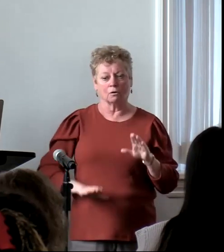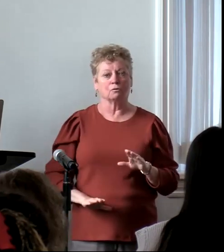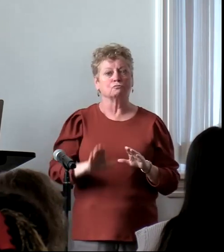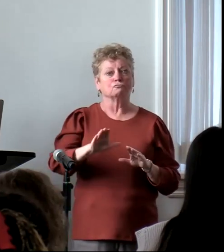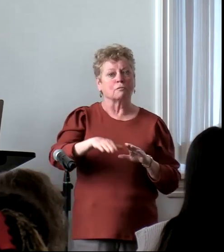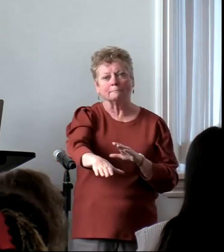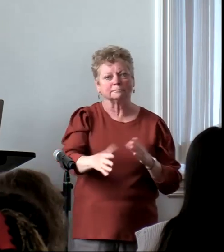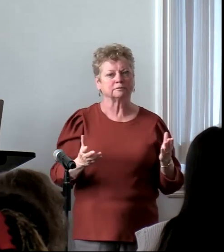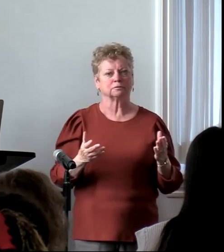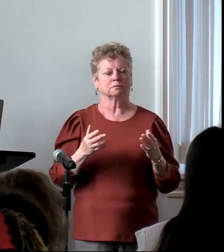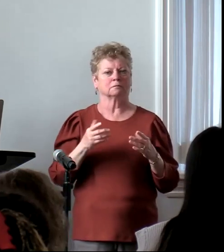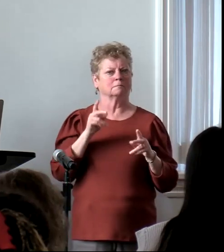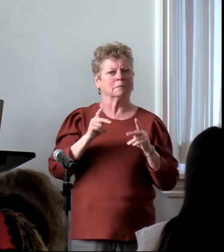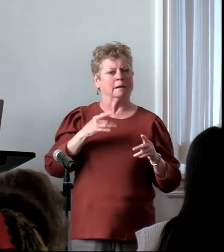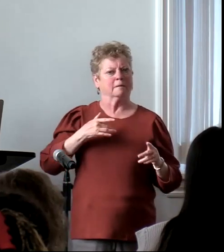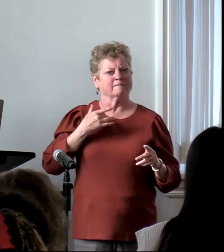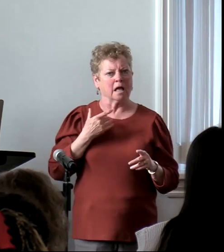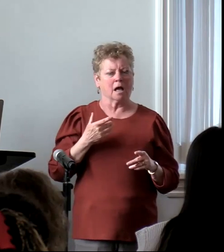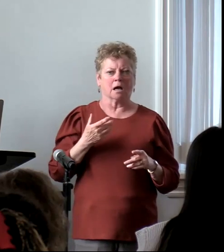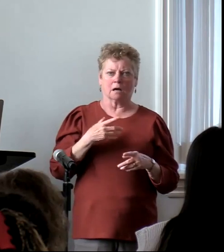for people to actually feel like they are included.